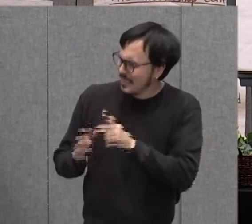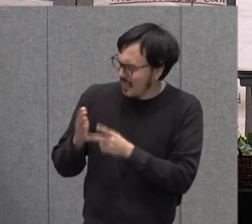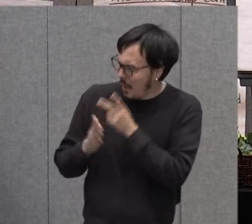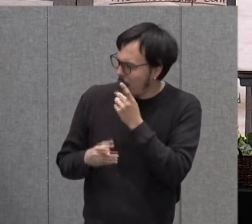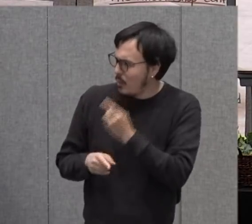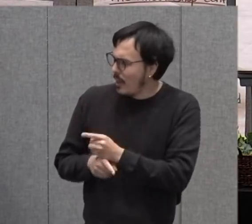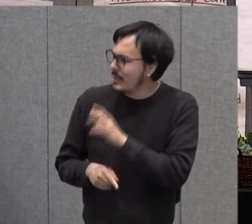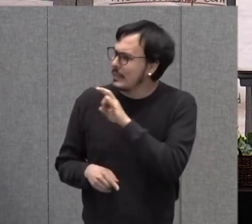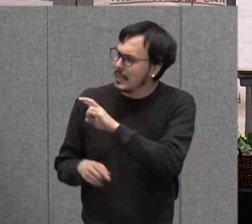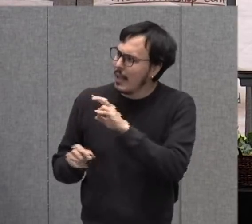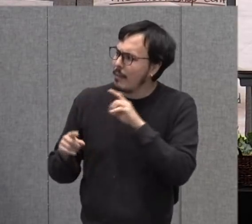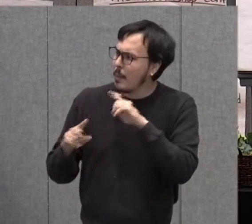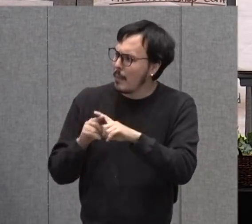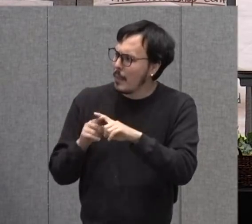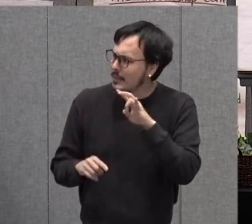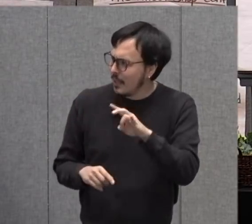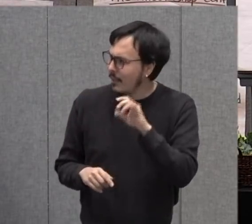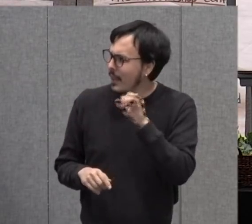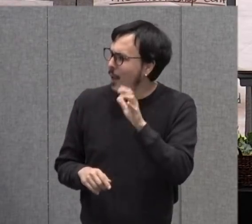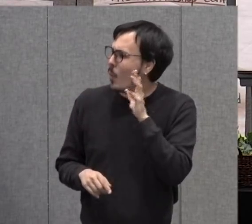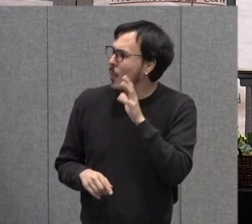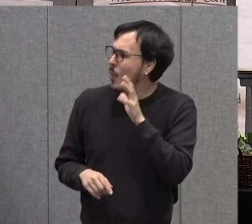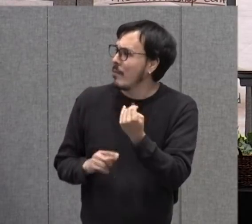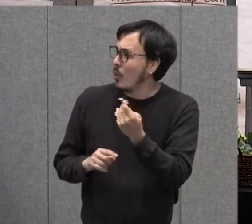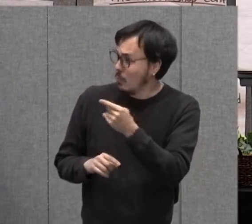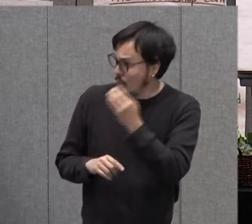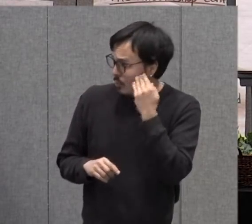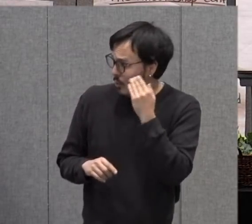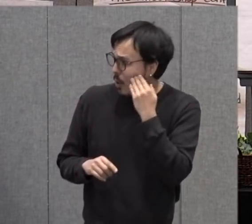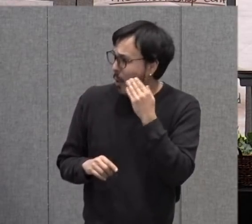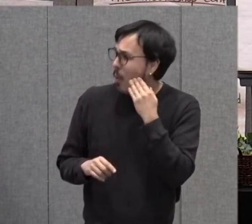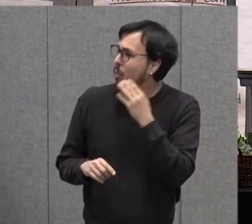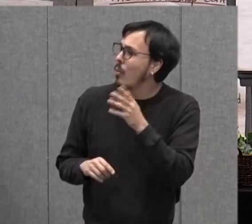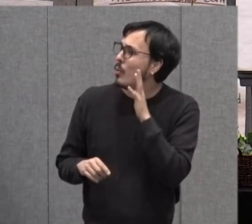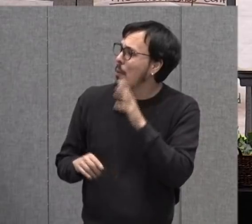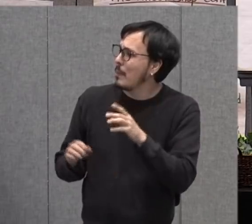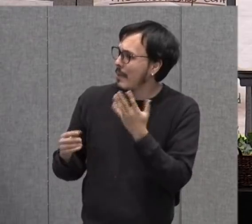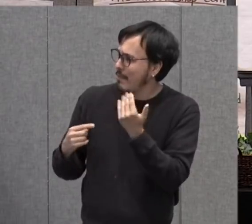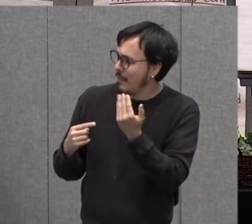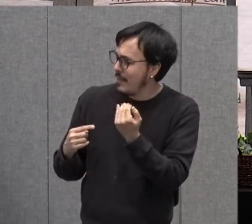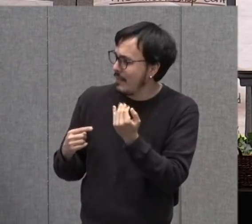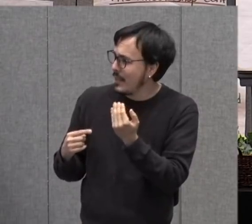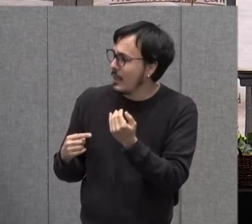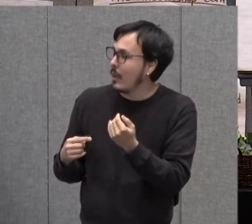Seven plus seven is 14. So, if you know your doubles, you could use that. So, 14 is less than 50, right.